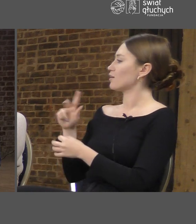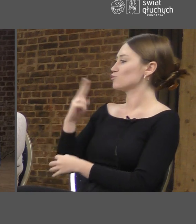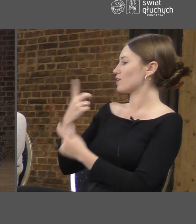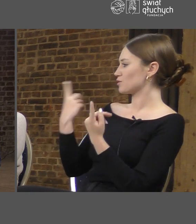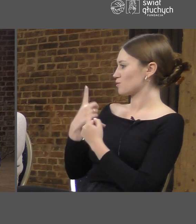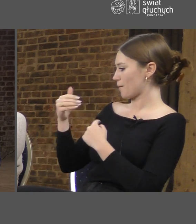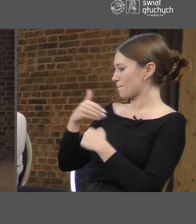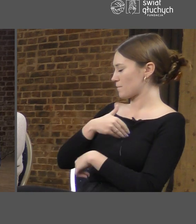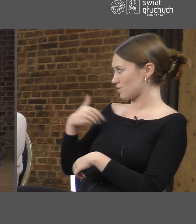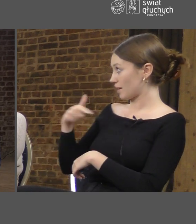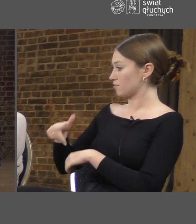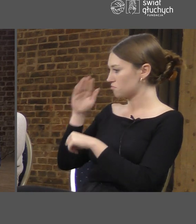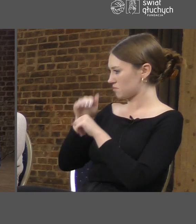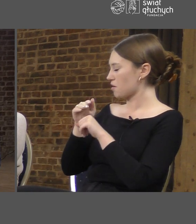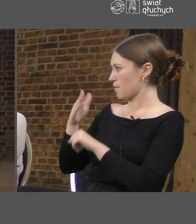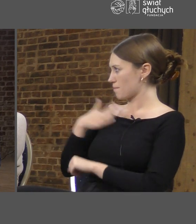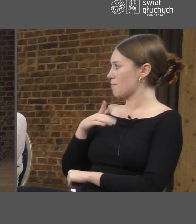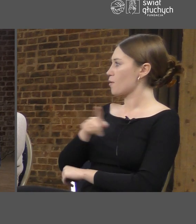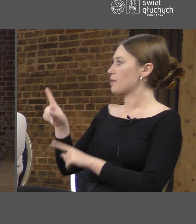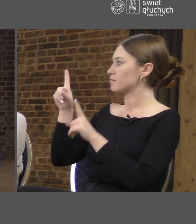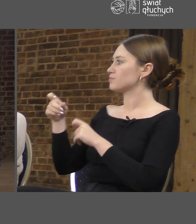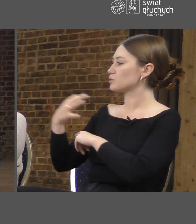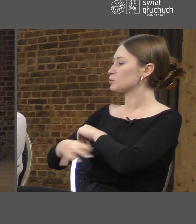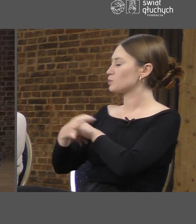I have a friend, who has taken up nursing studies.